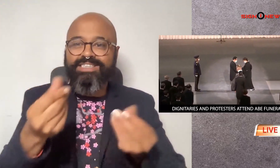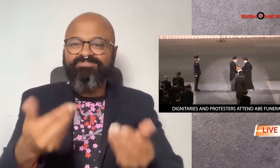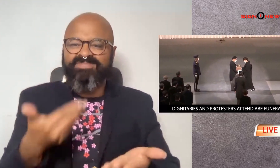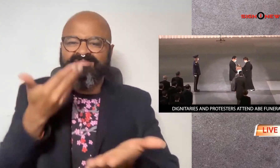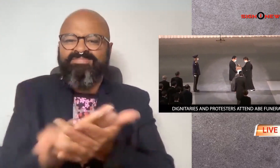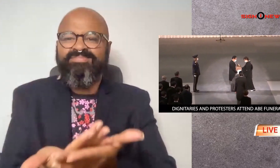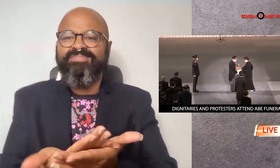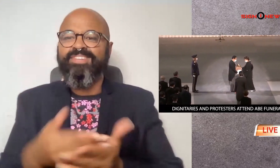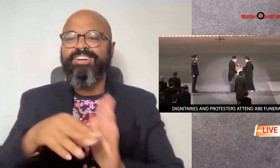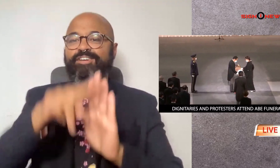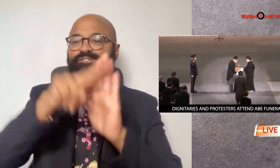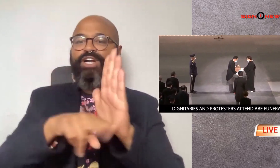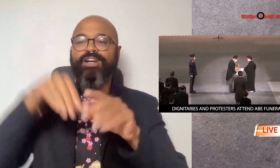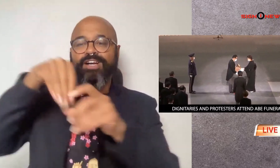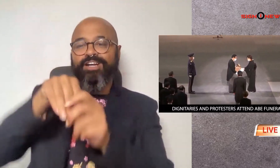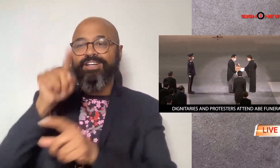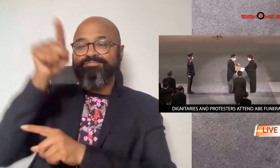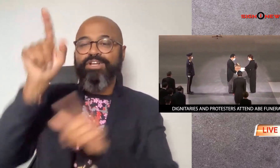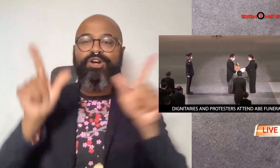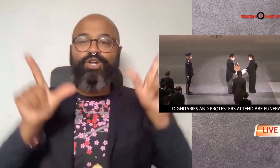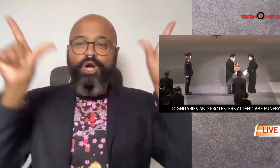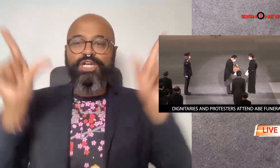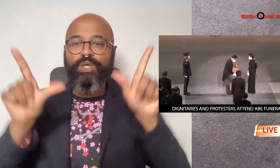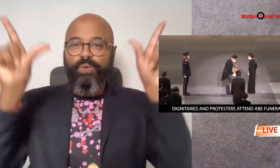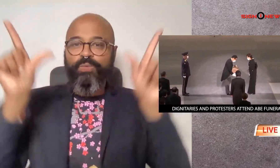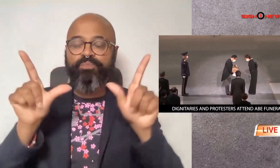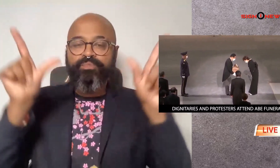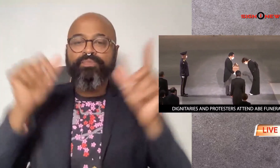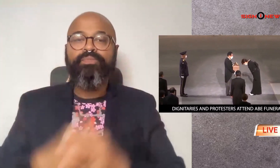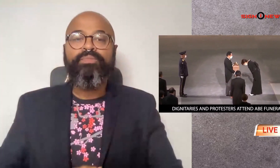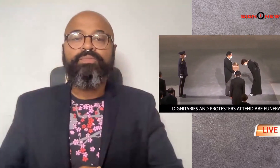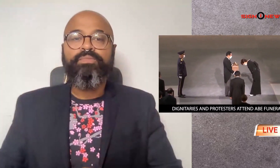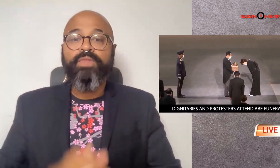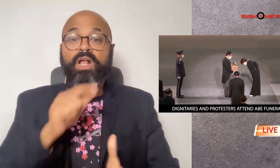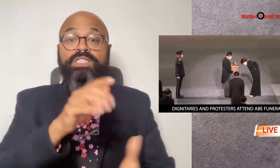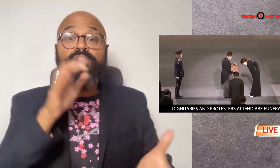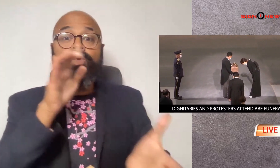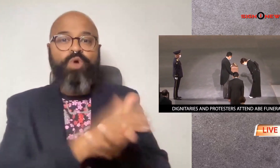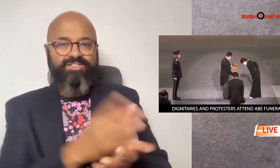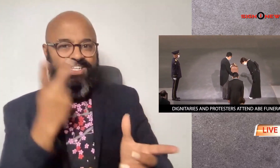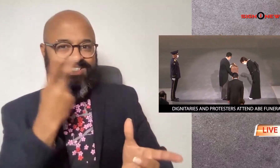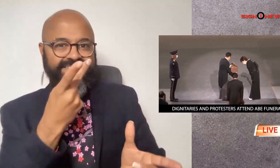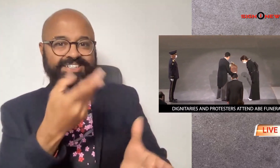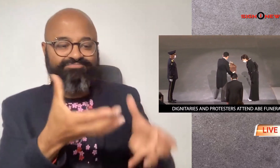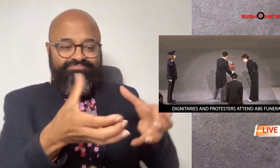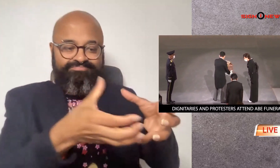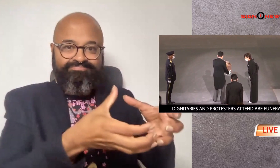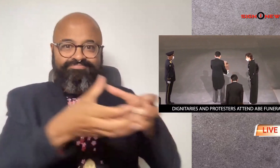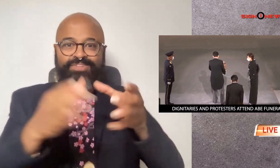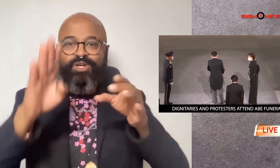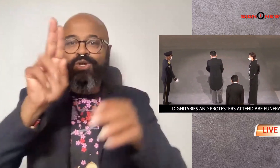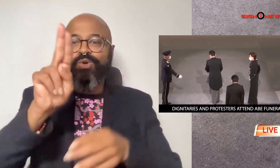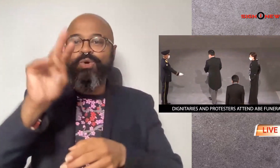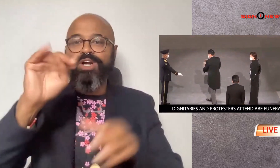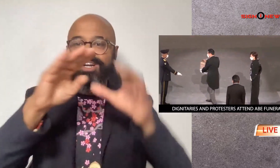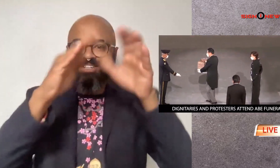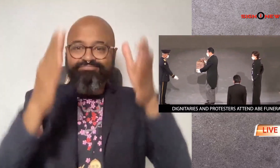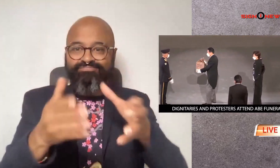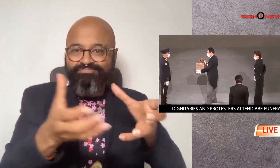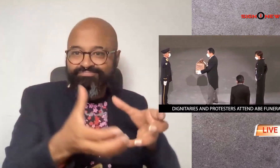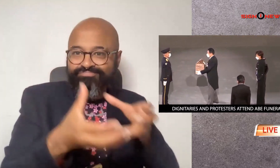at the funeral in Tokyo his wife is seen handing his earn over to the current prime minister